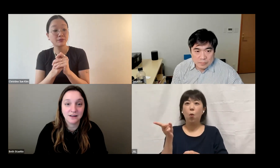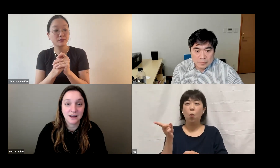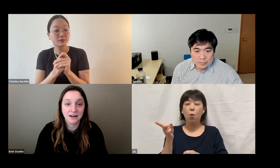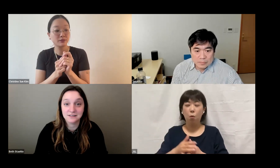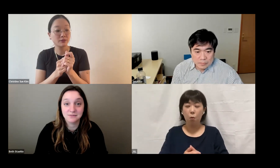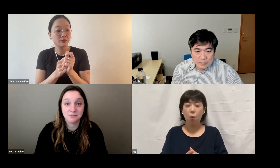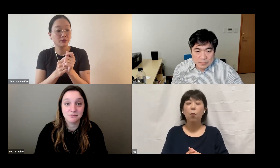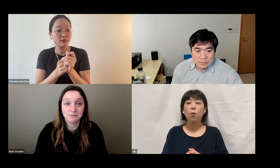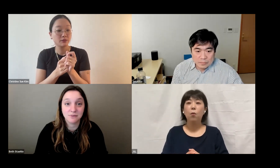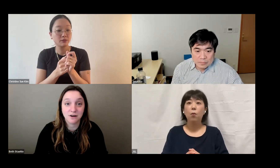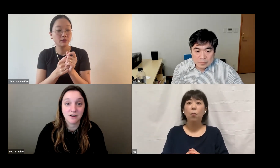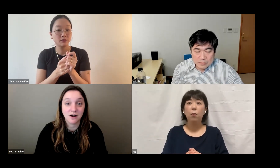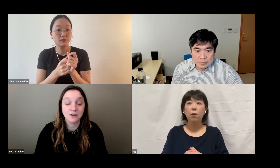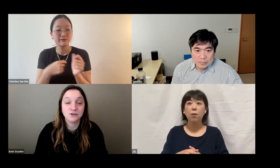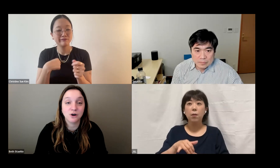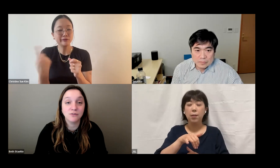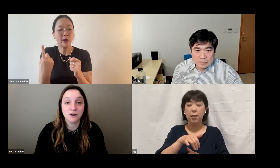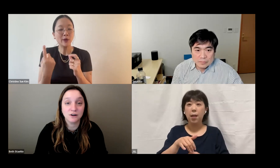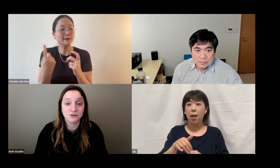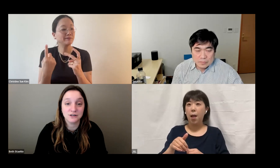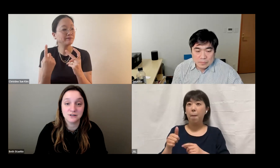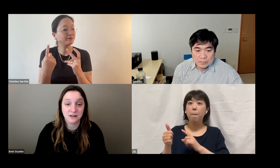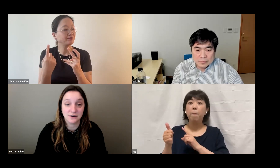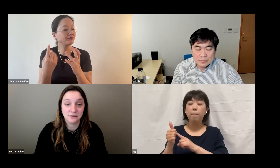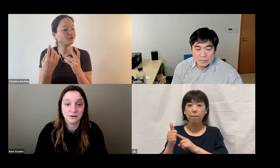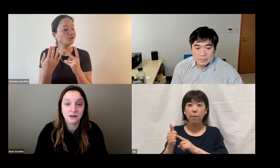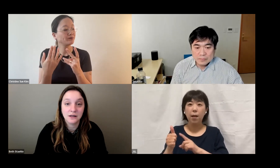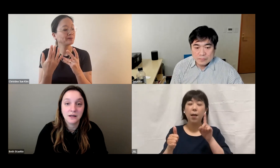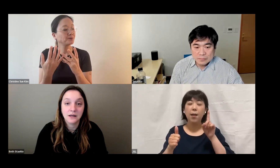And it's over a hundred years now.